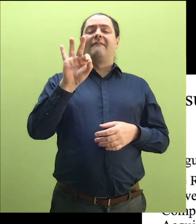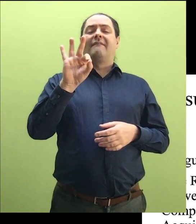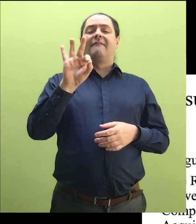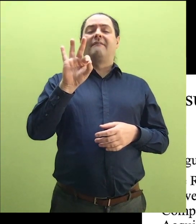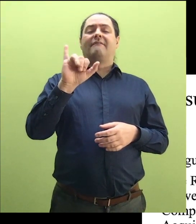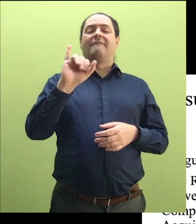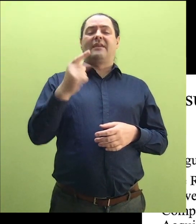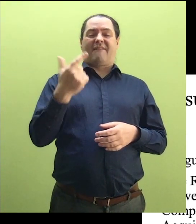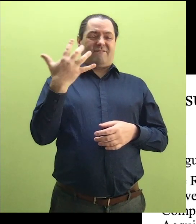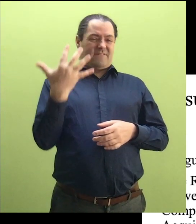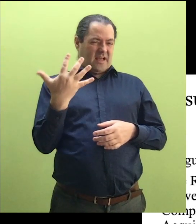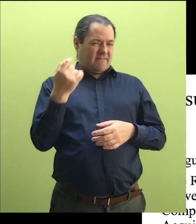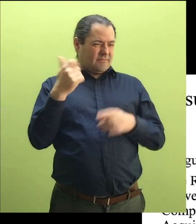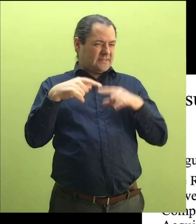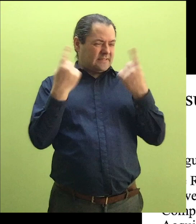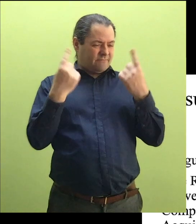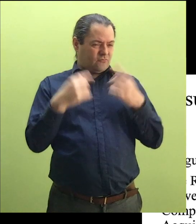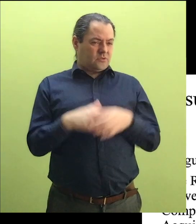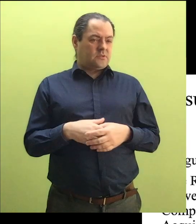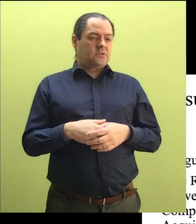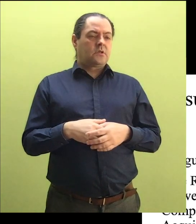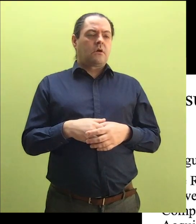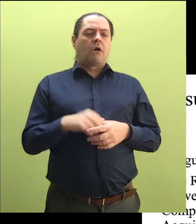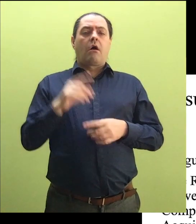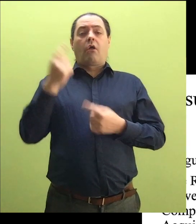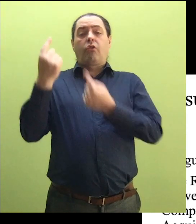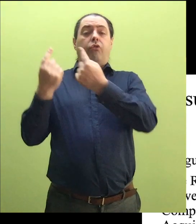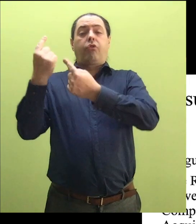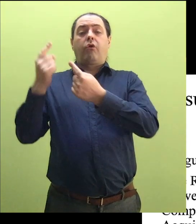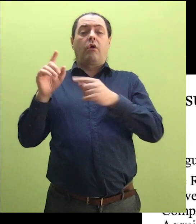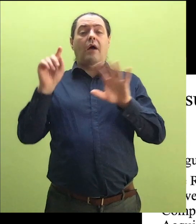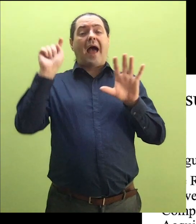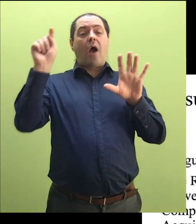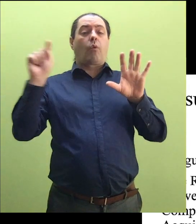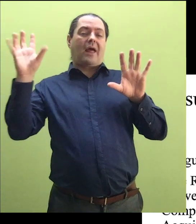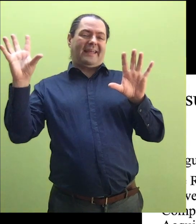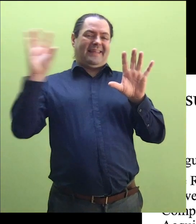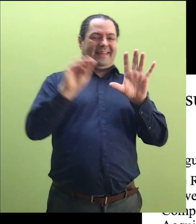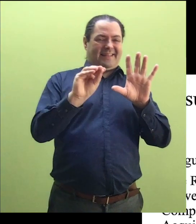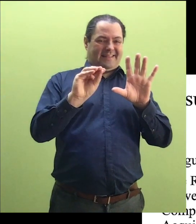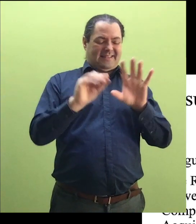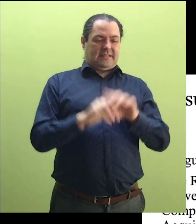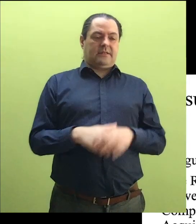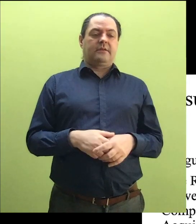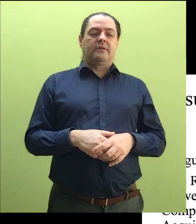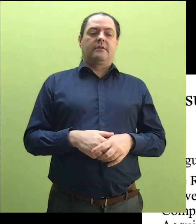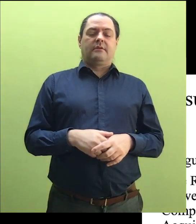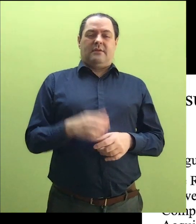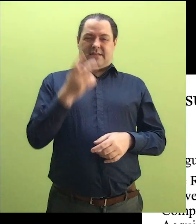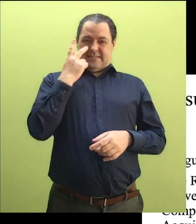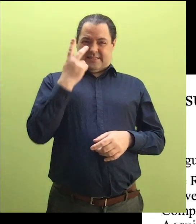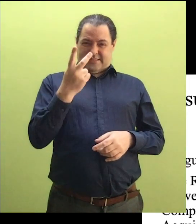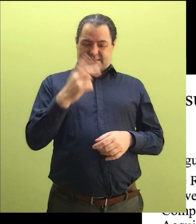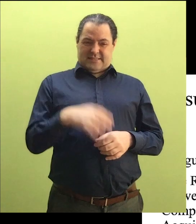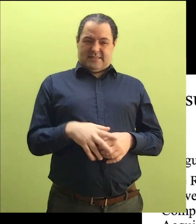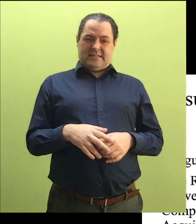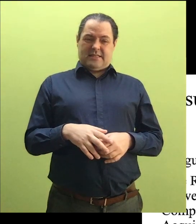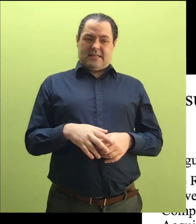are included in the model. This difference shows - shows us that the participant deviation is high, which is expected given